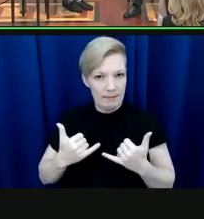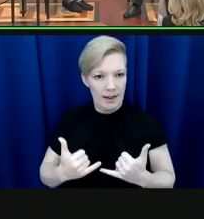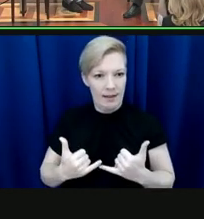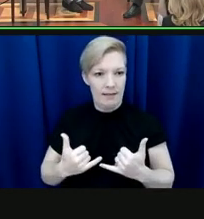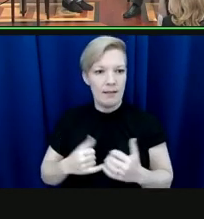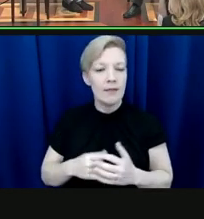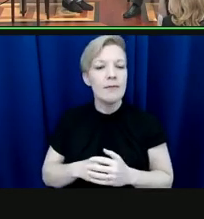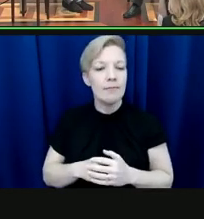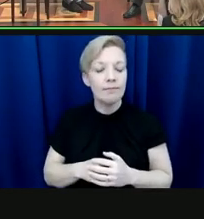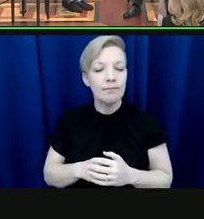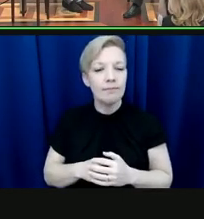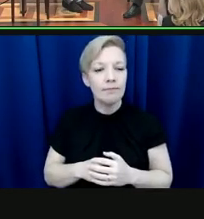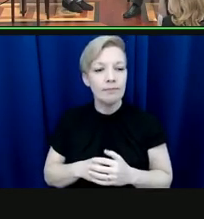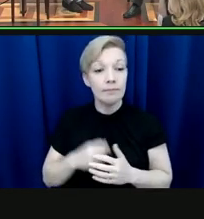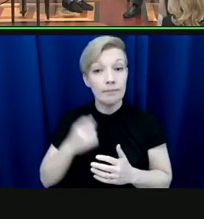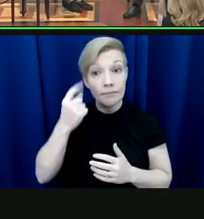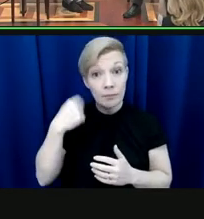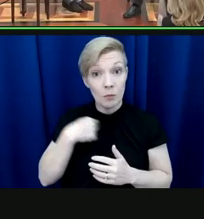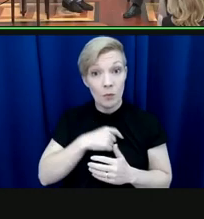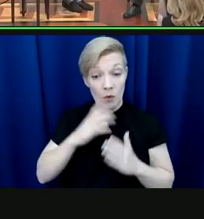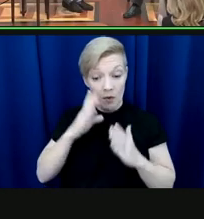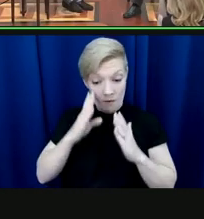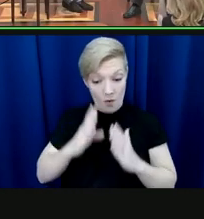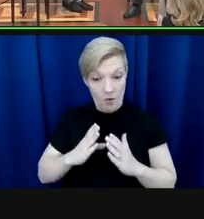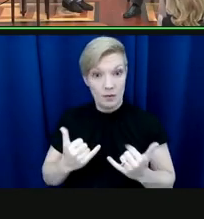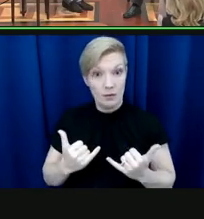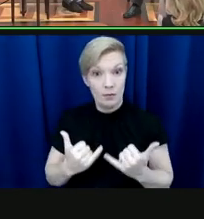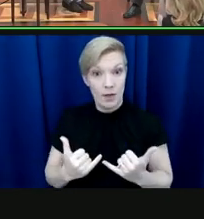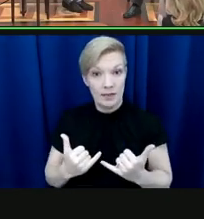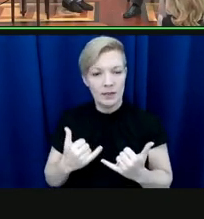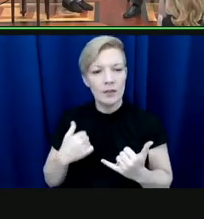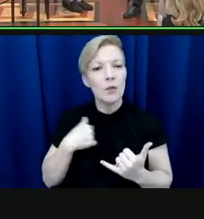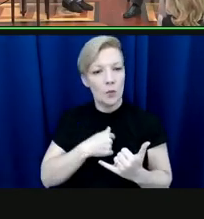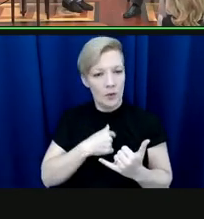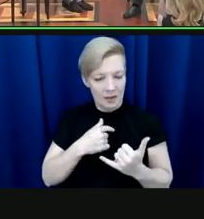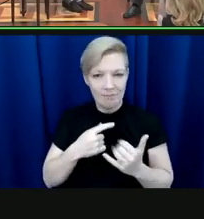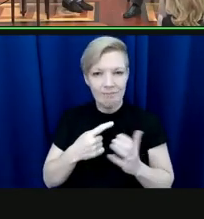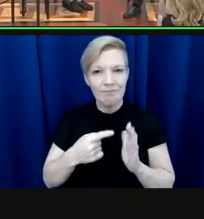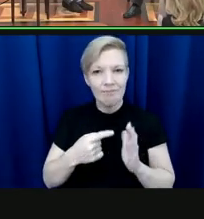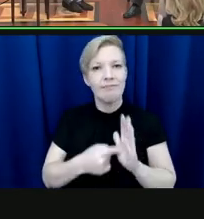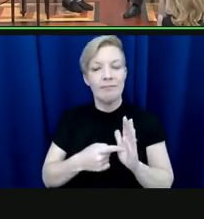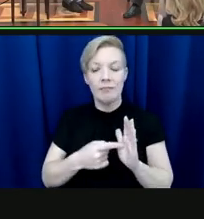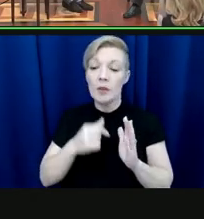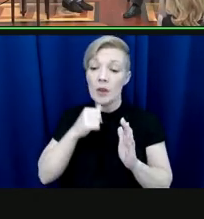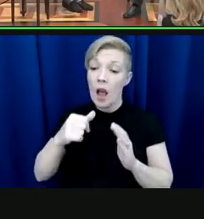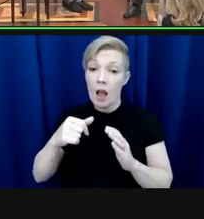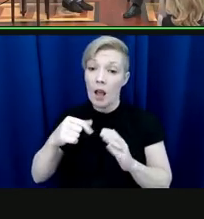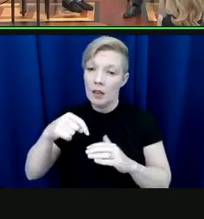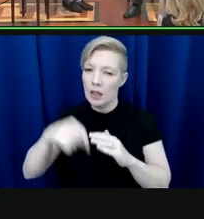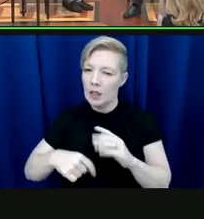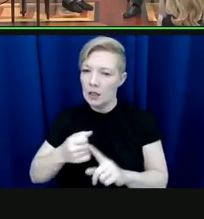And in focusing on the present, we've got a lot to show for it. We won't go into detail and it here will have future sessions to do that.